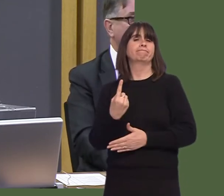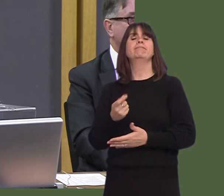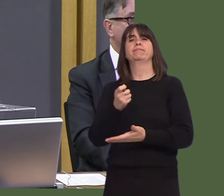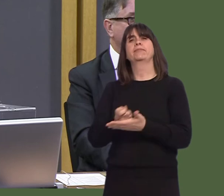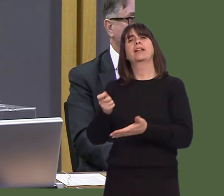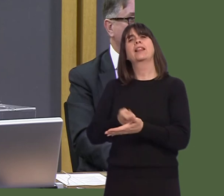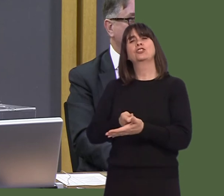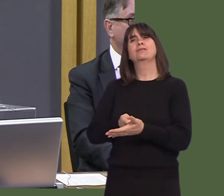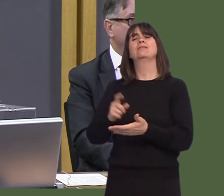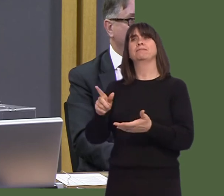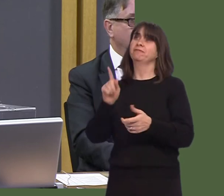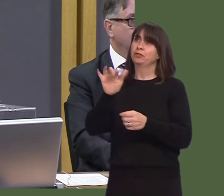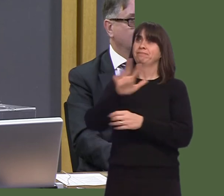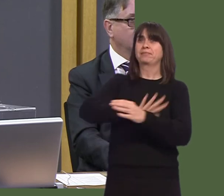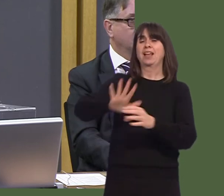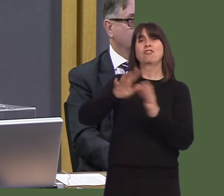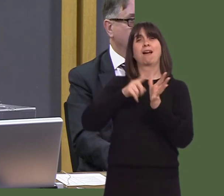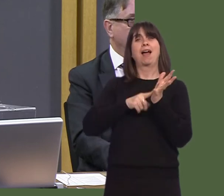West? OAQ51777 Carwyn Jones AM: Yes.